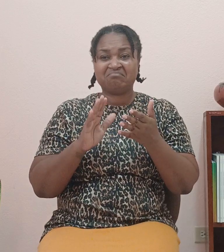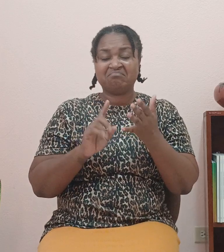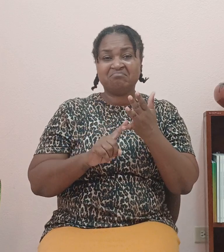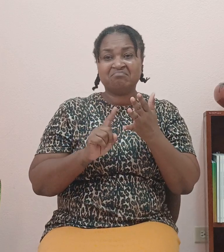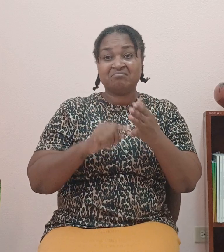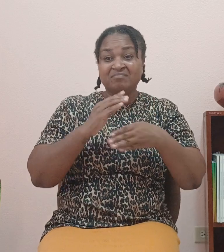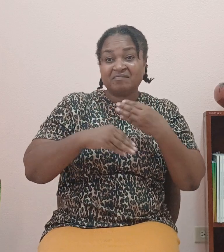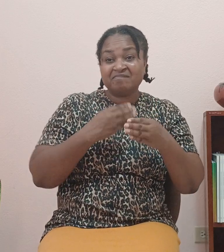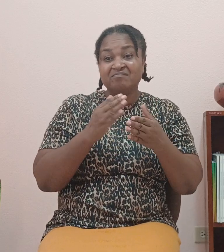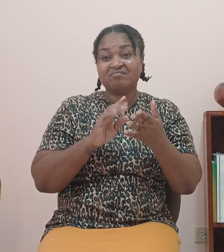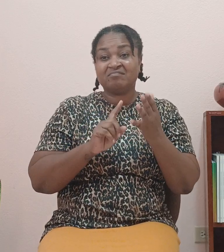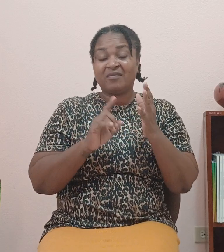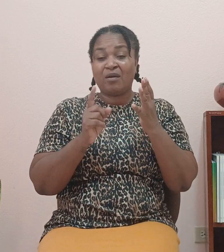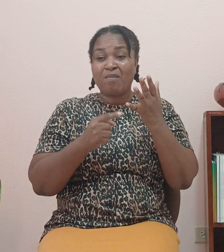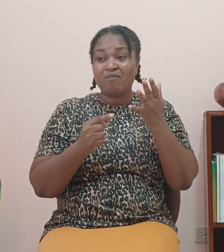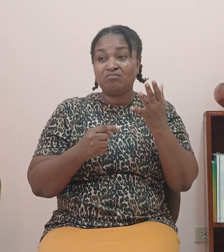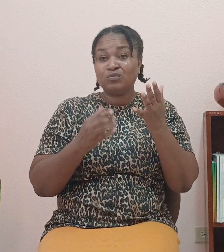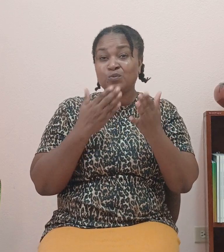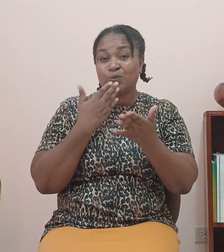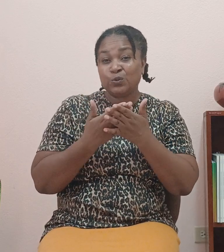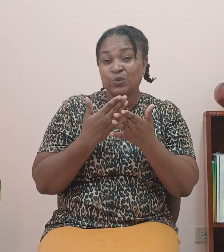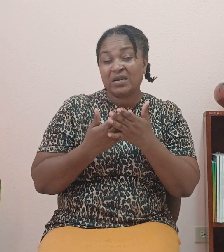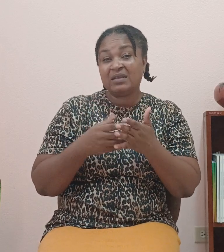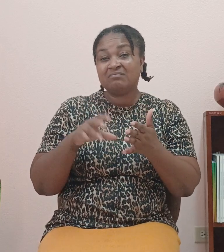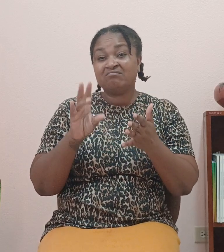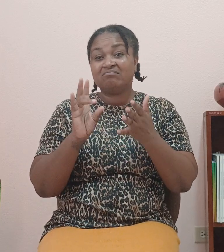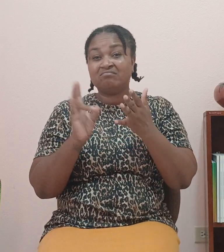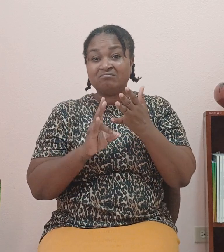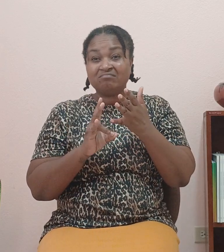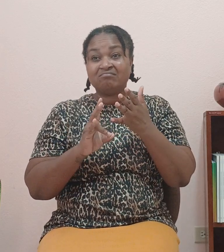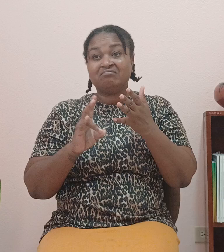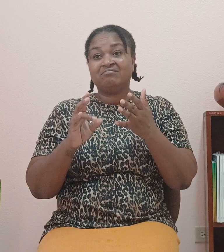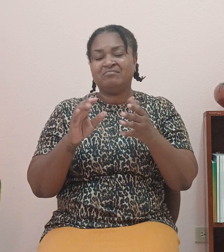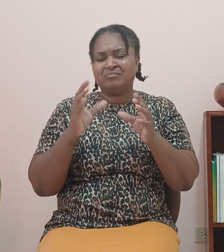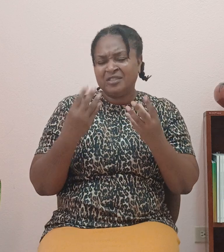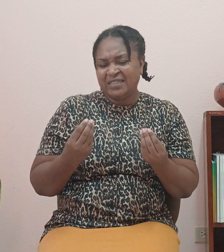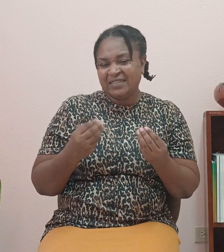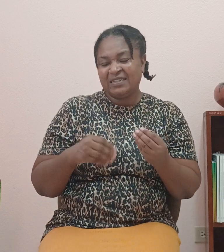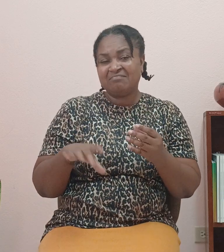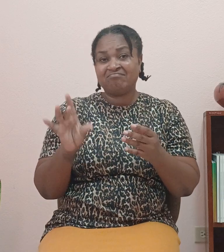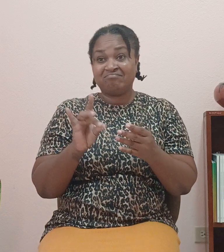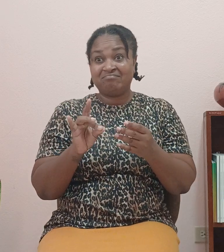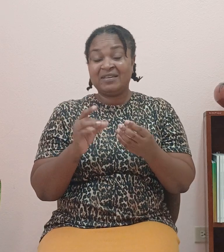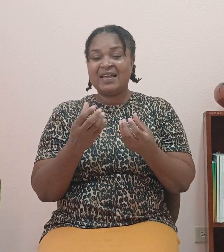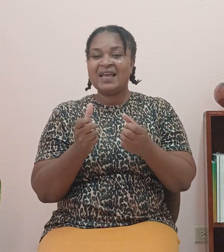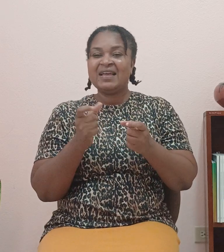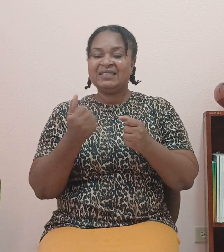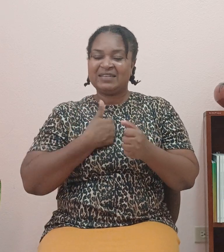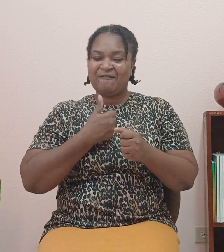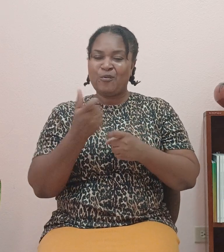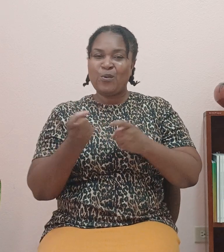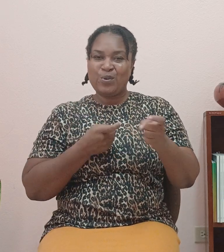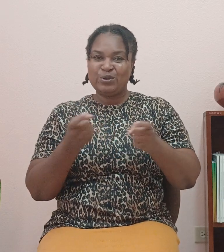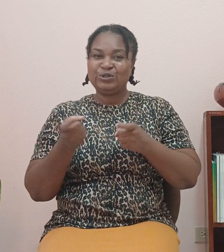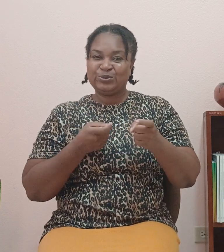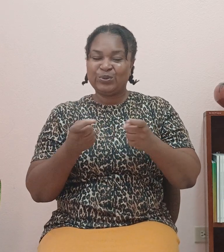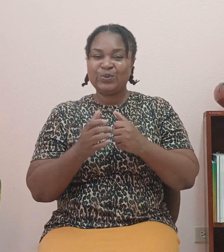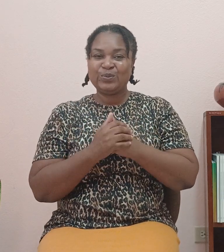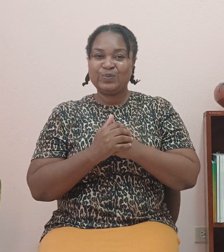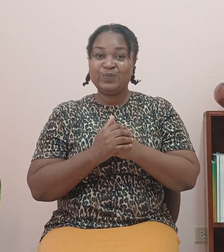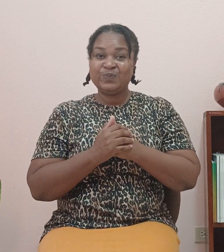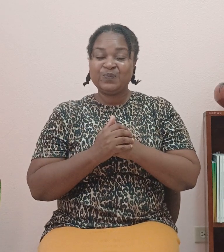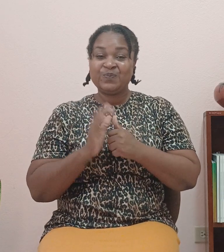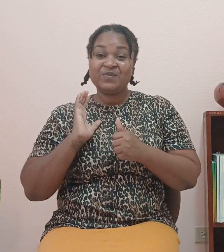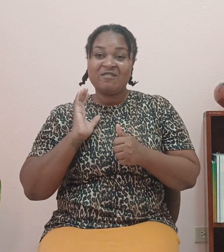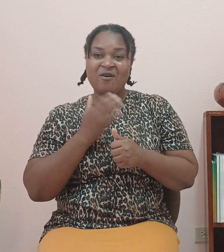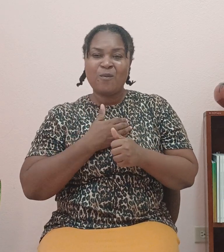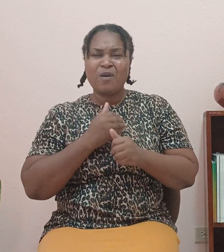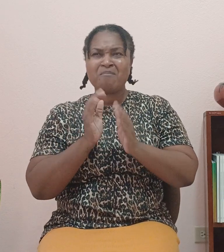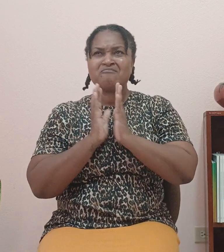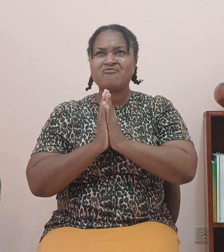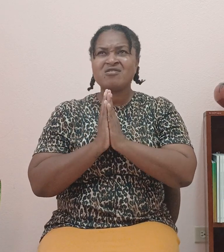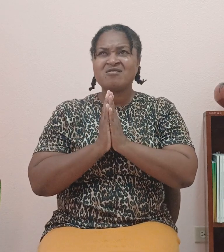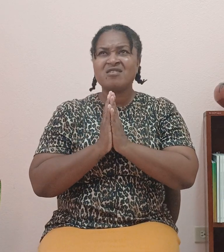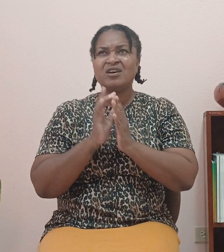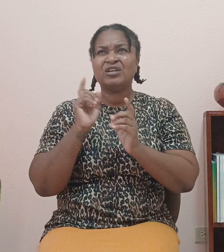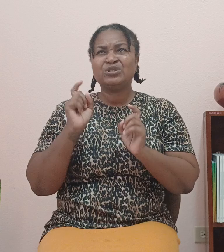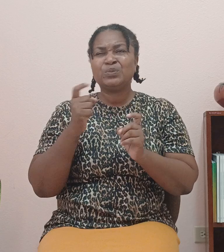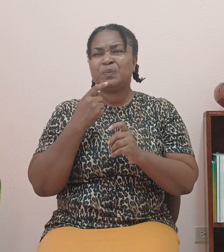faithfulness, gentleness, and self-control.” Our prayer should be where I am lacking Lord